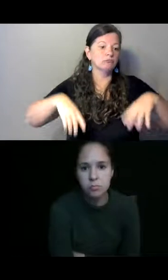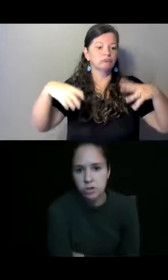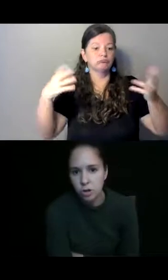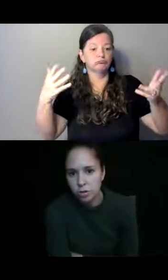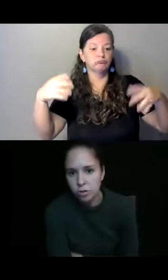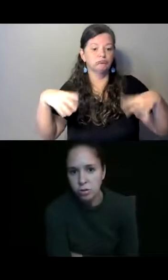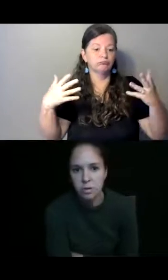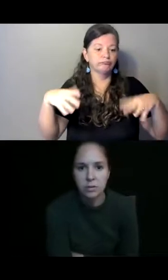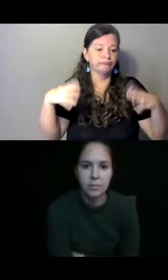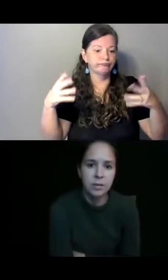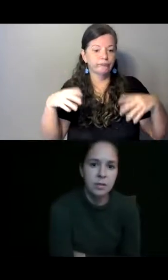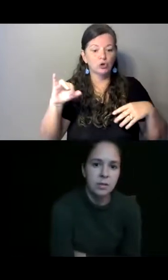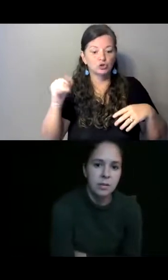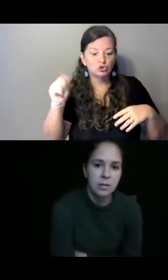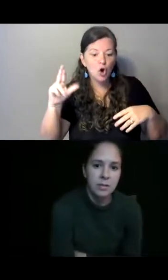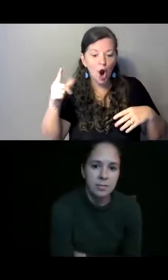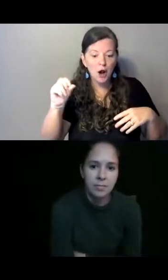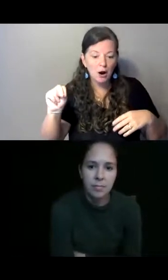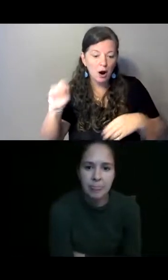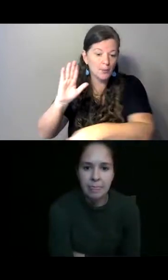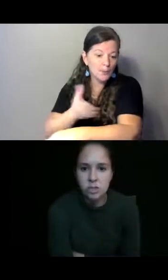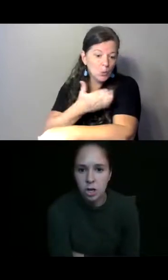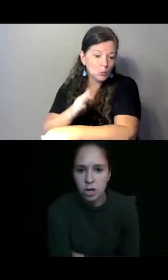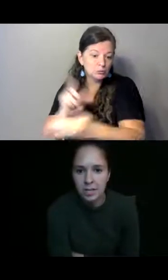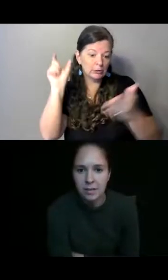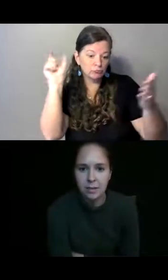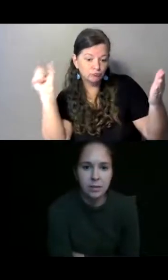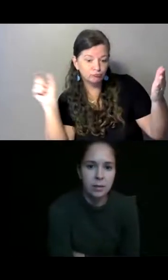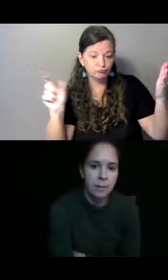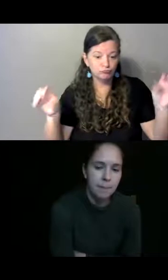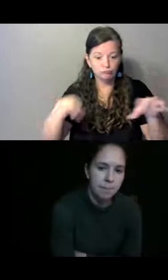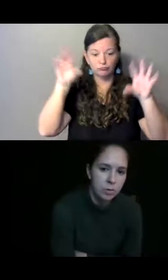journal, jargon, music.